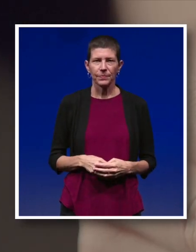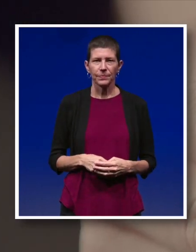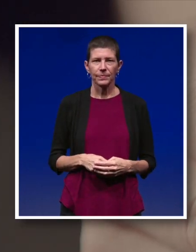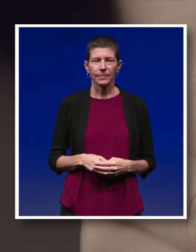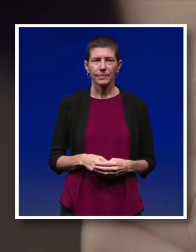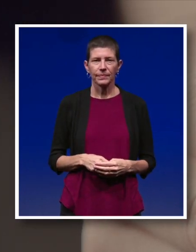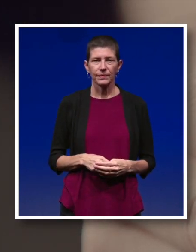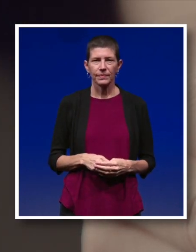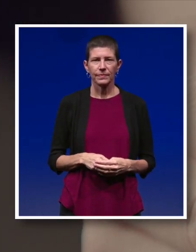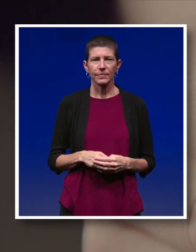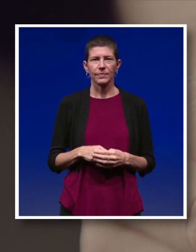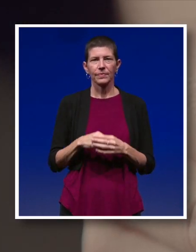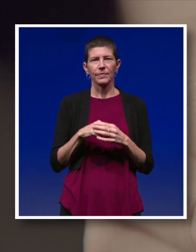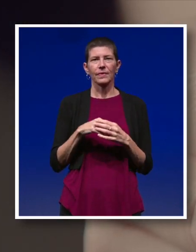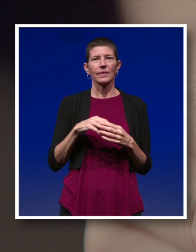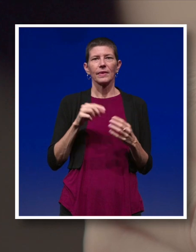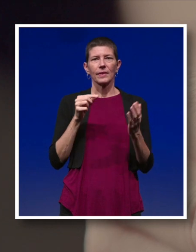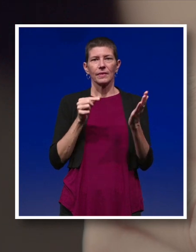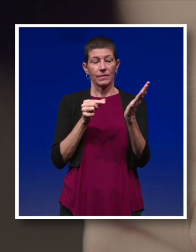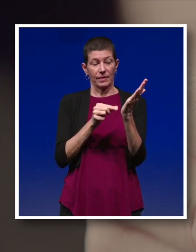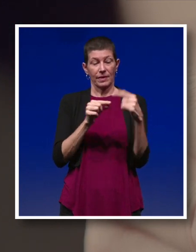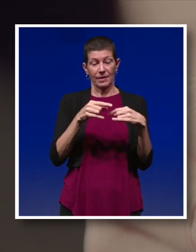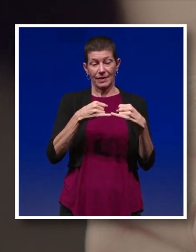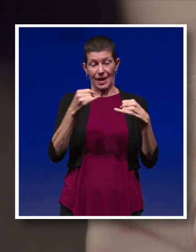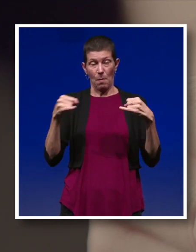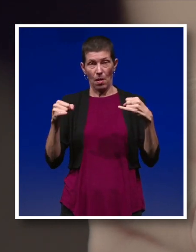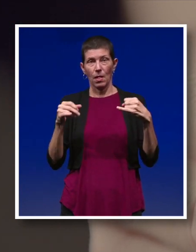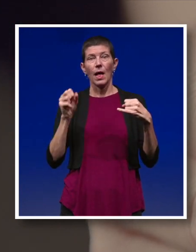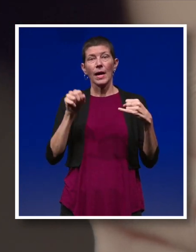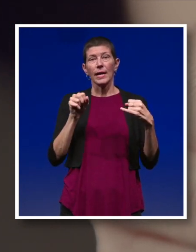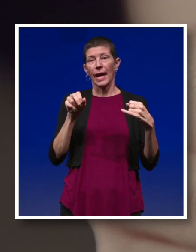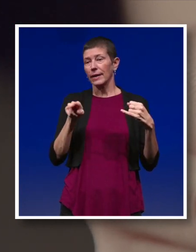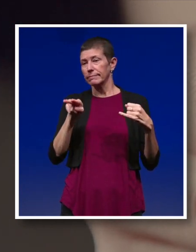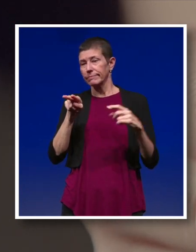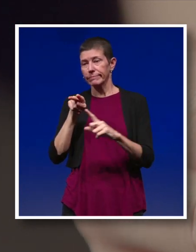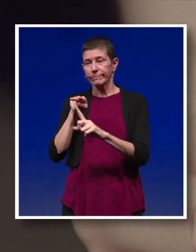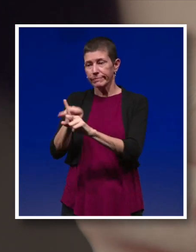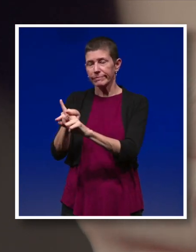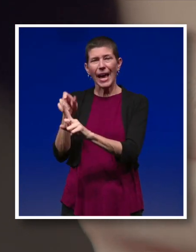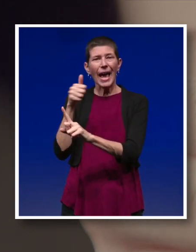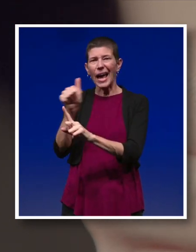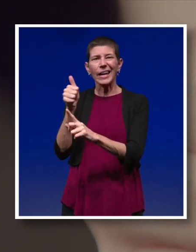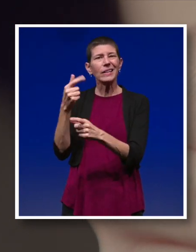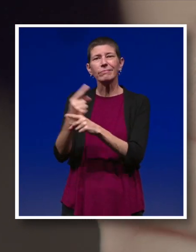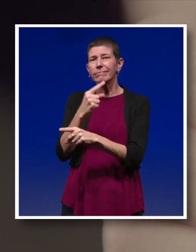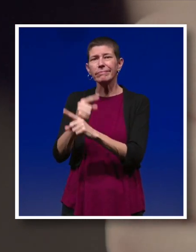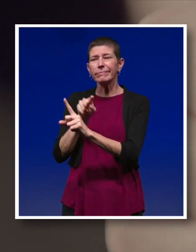The other side of your Apple provided charging cable can be placed into any outlet in a wall.